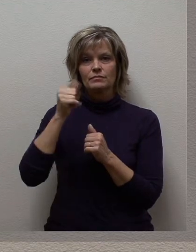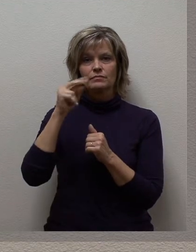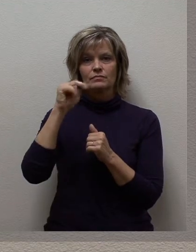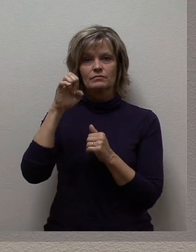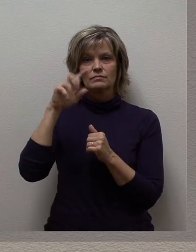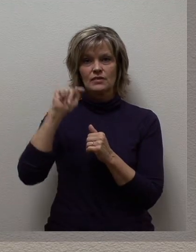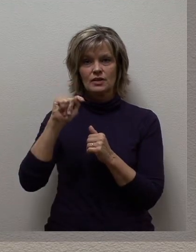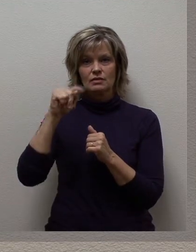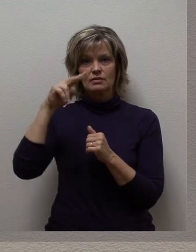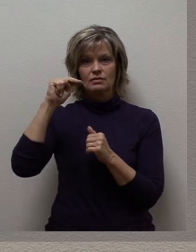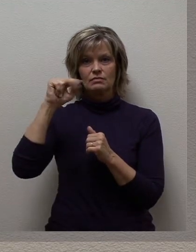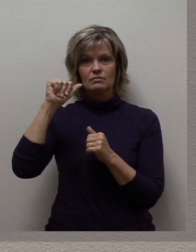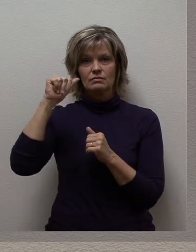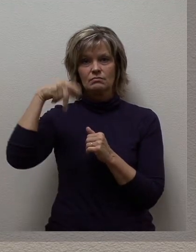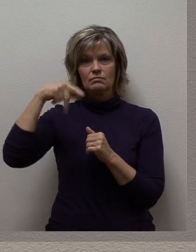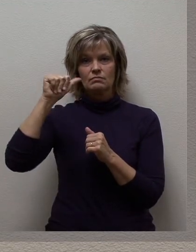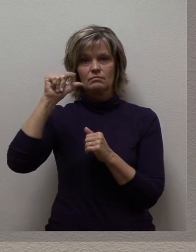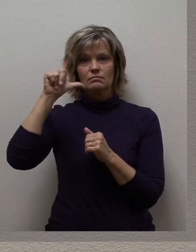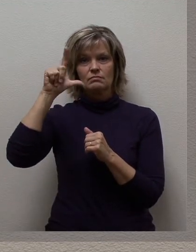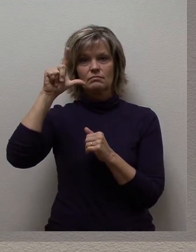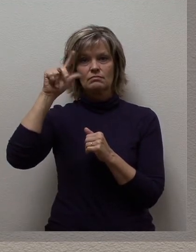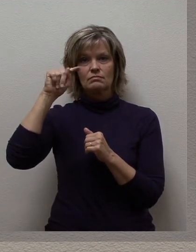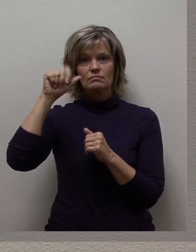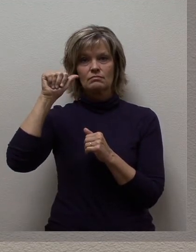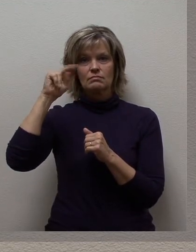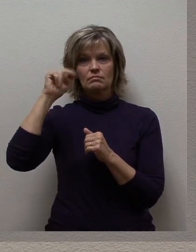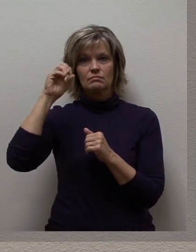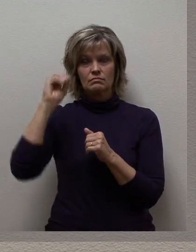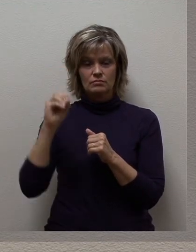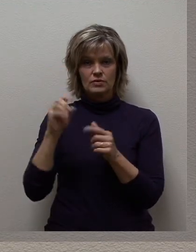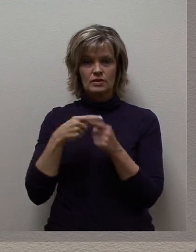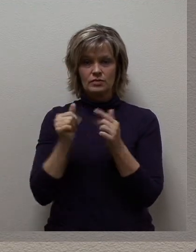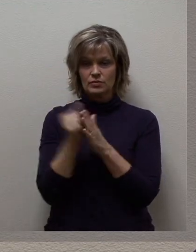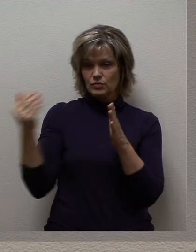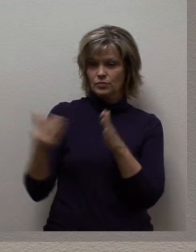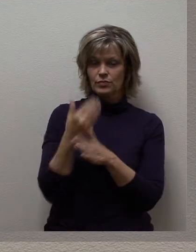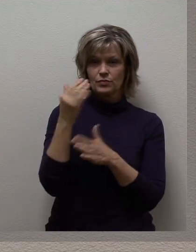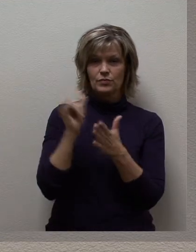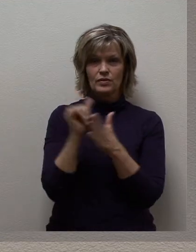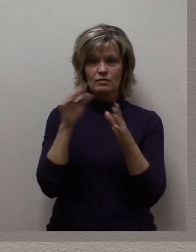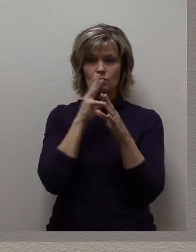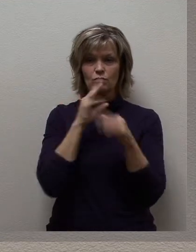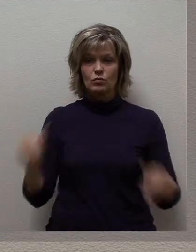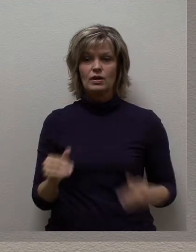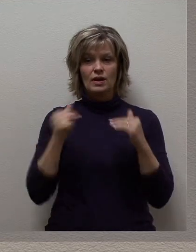I had an opportunity to do these things through this flood and I look at it as a wonderful opportunity